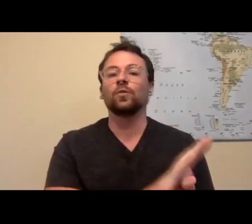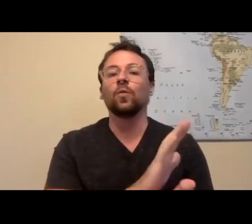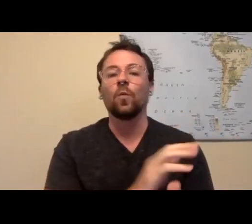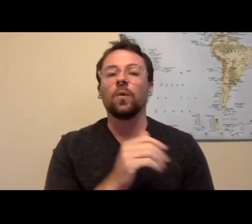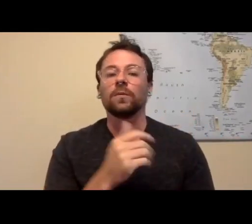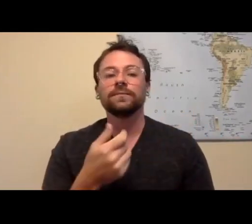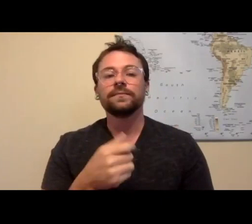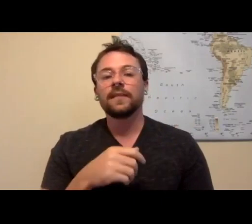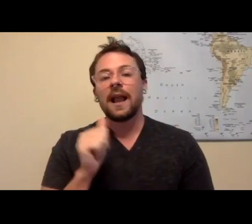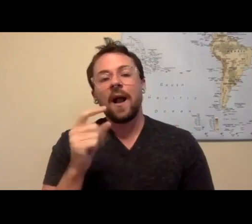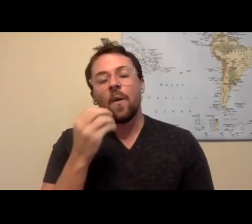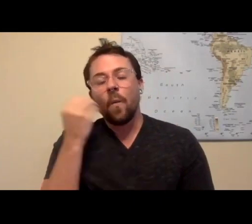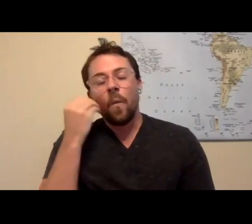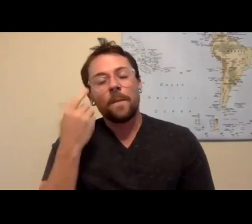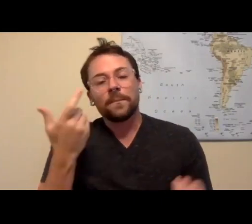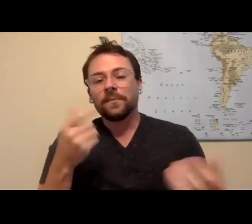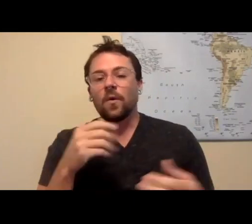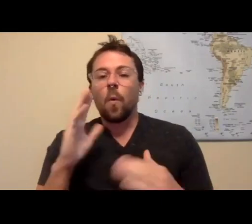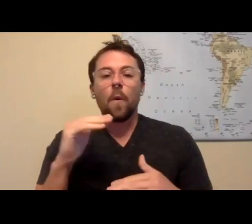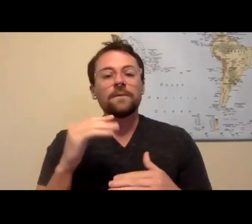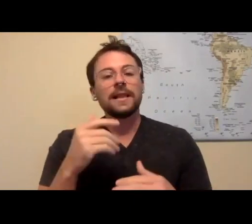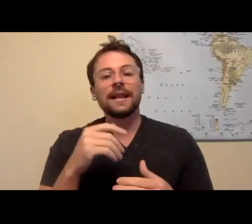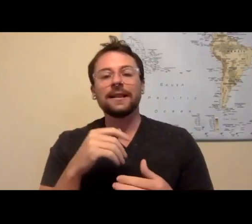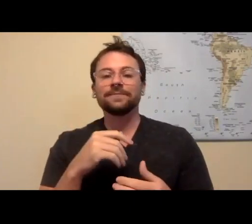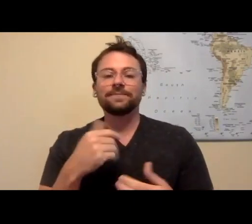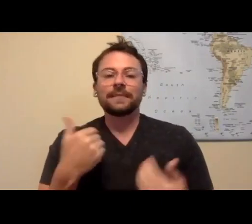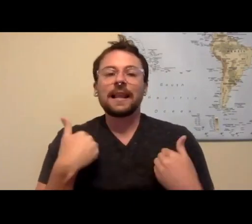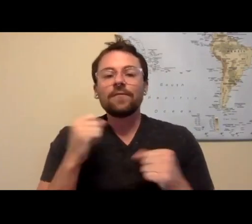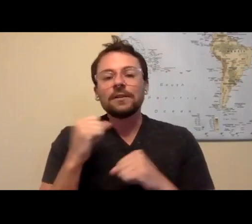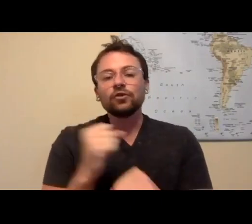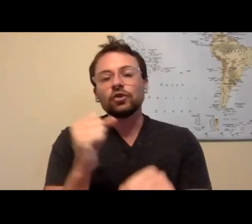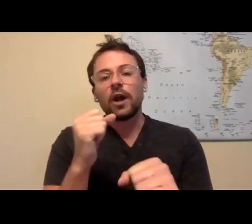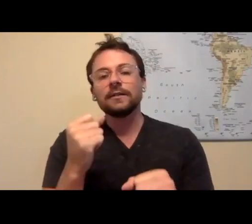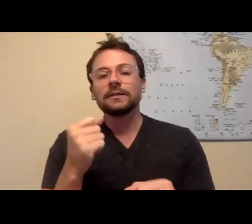we need allies to create safe spaces for us to be who we are.